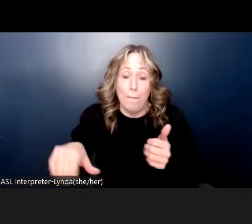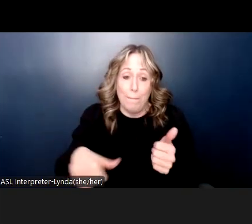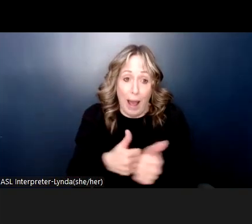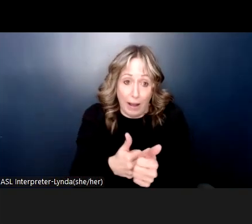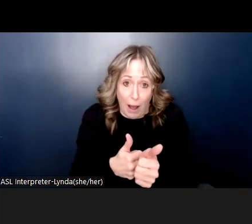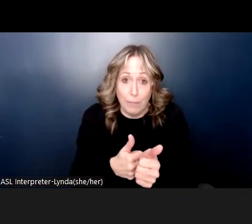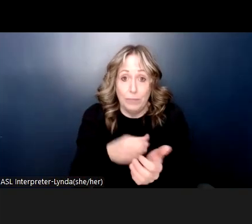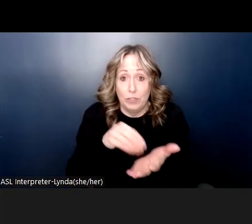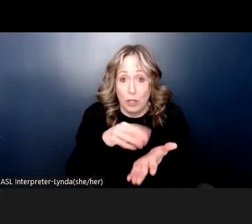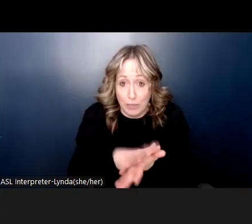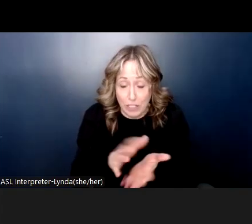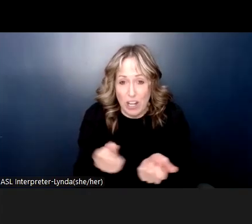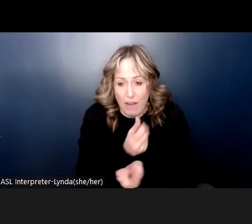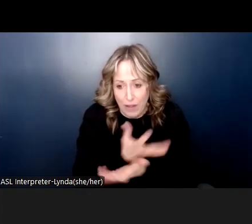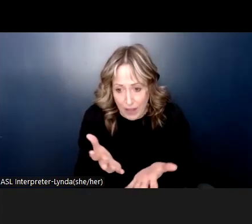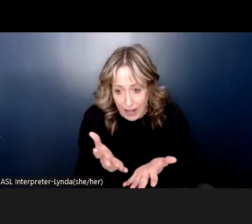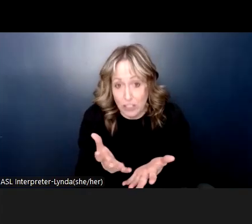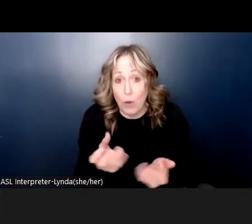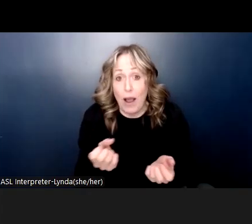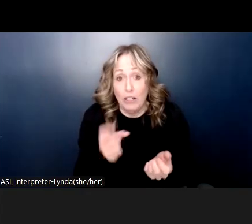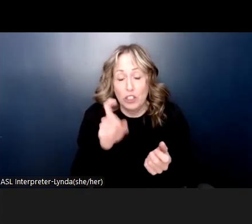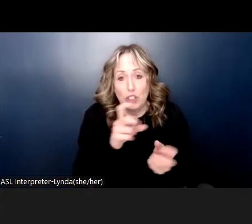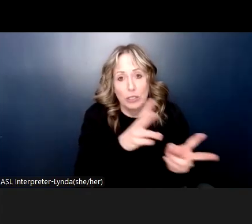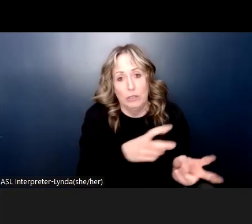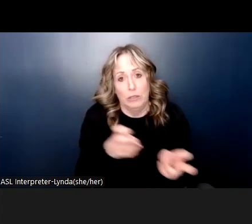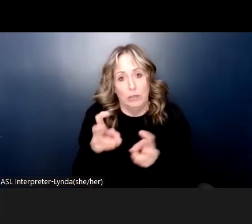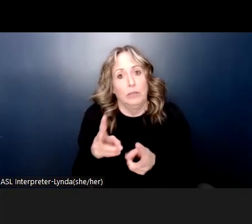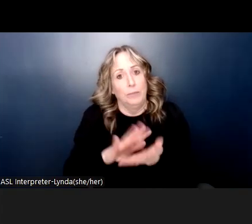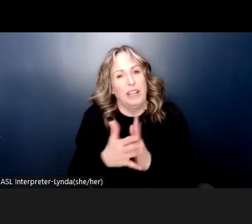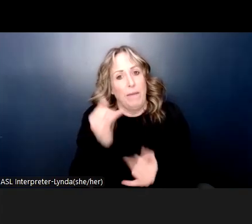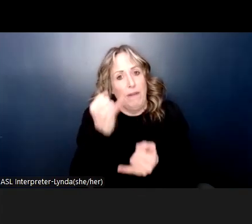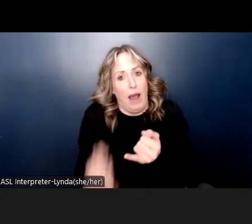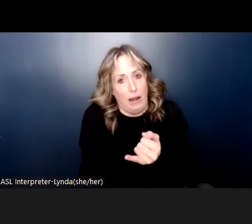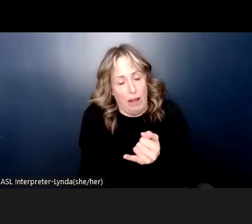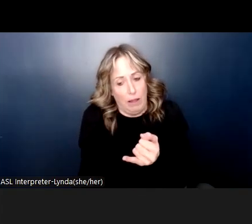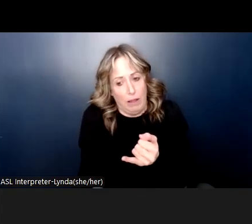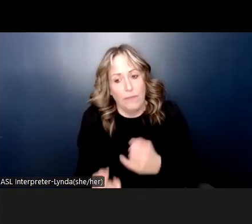and bring everything that should be brought to final. Brought to final. There's one very small exception.